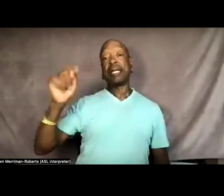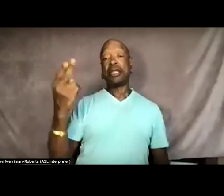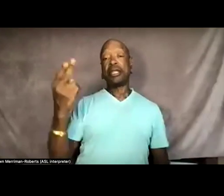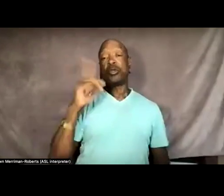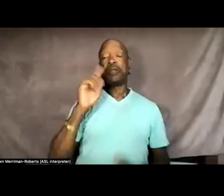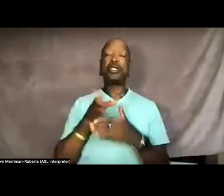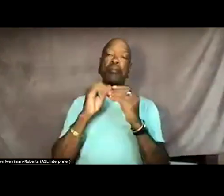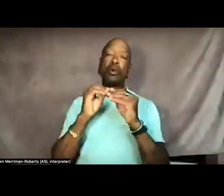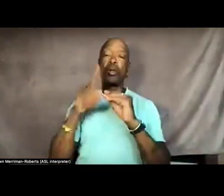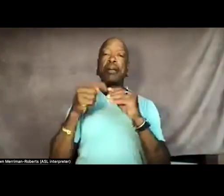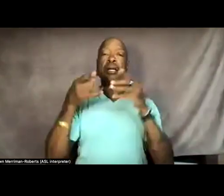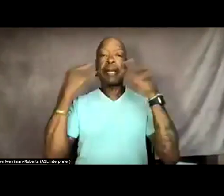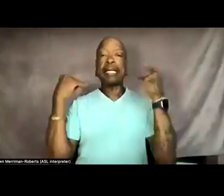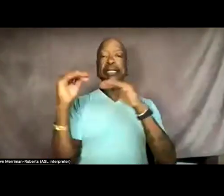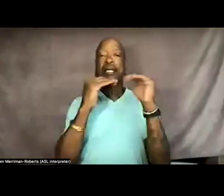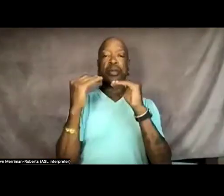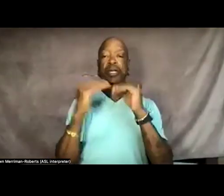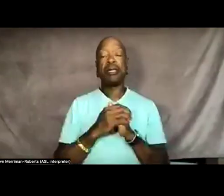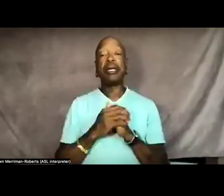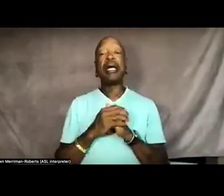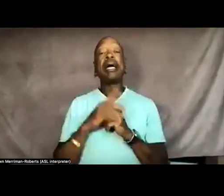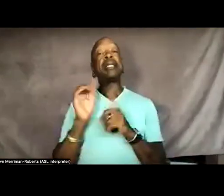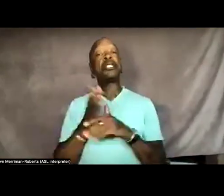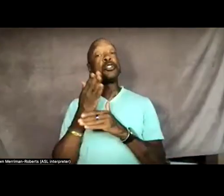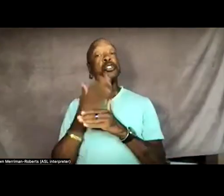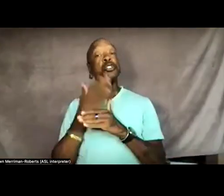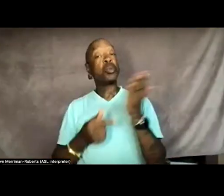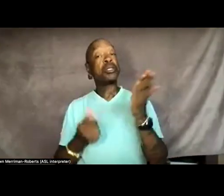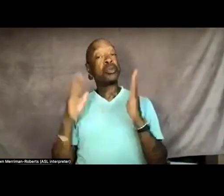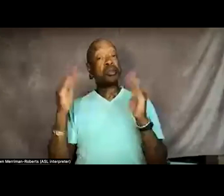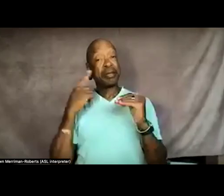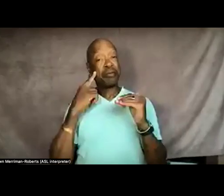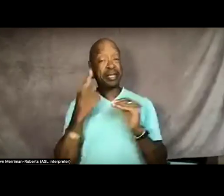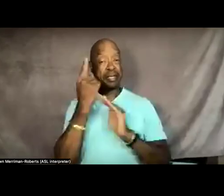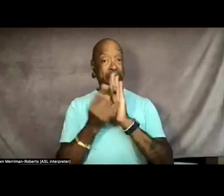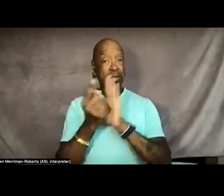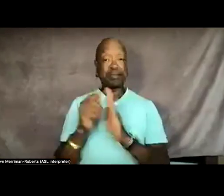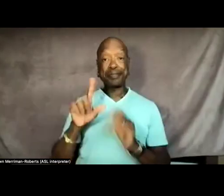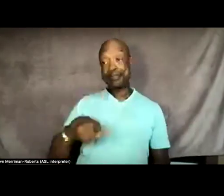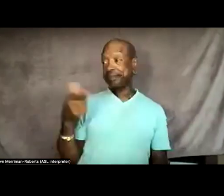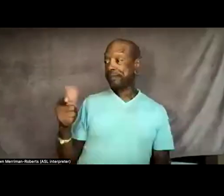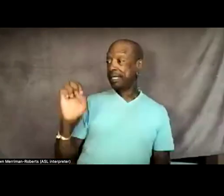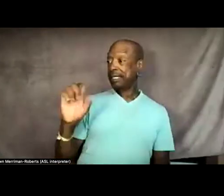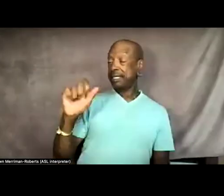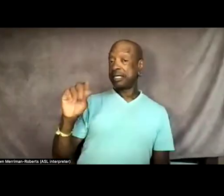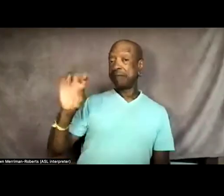this event and then I'll share more about what to expect for the rest of this hour Elizabeth